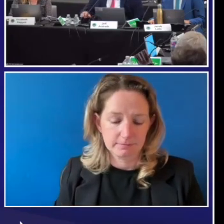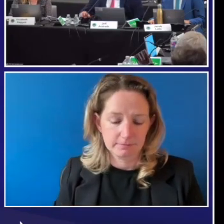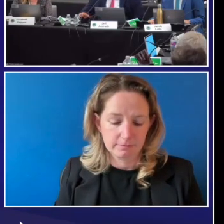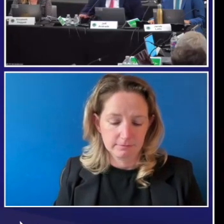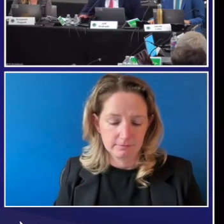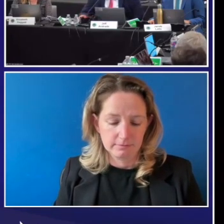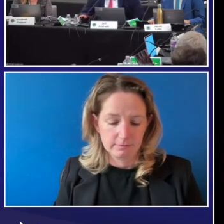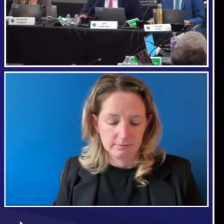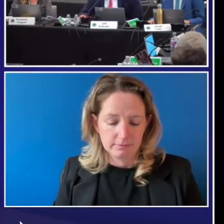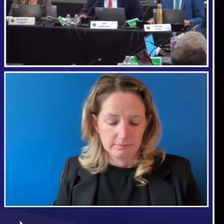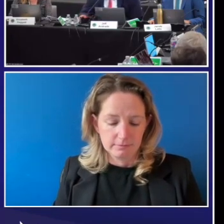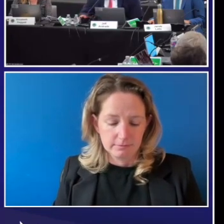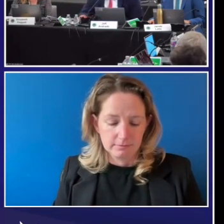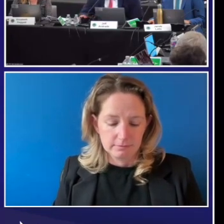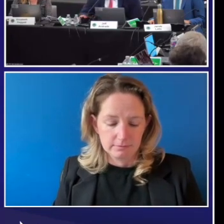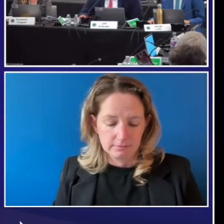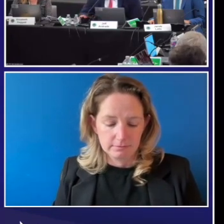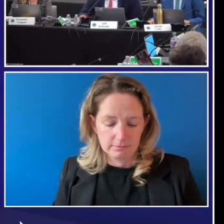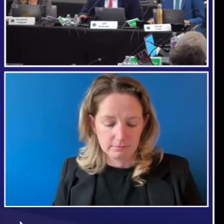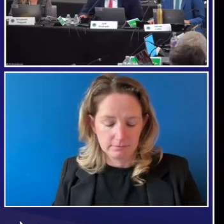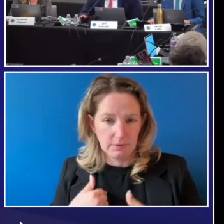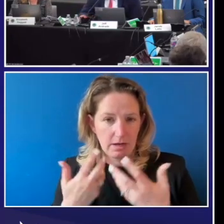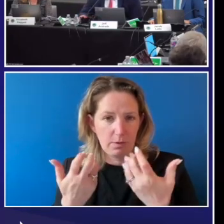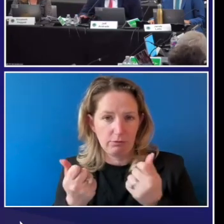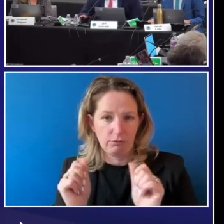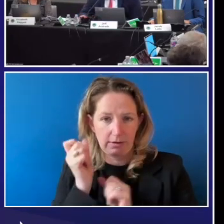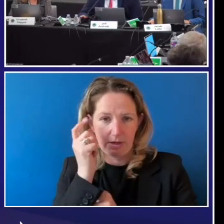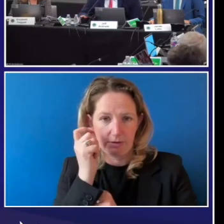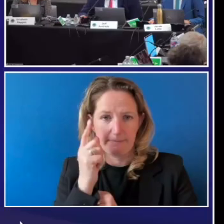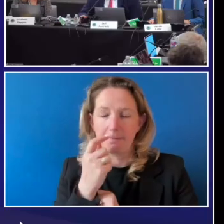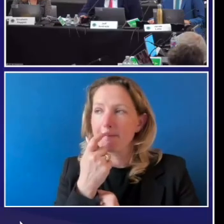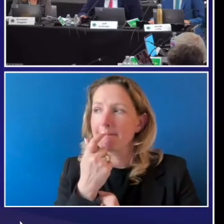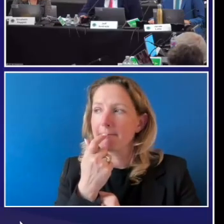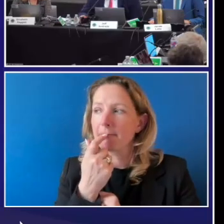And just let me try to understand that. So the question is, I mean,